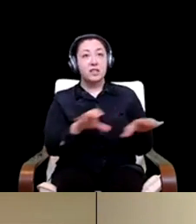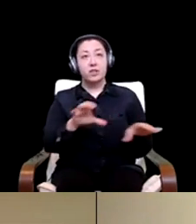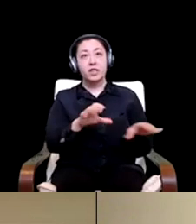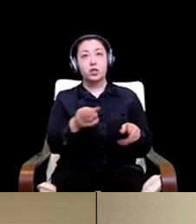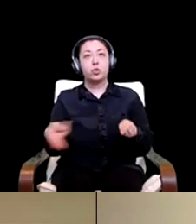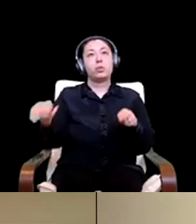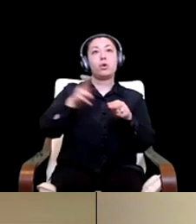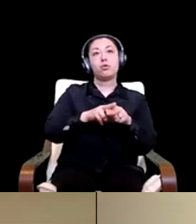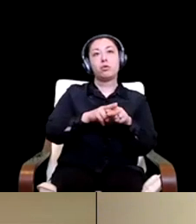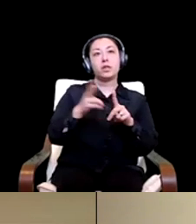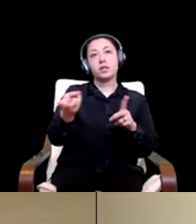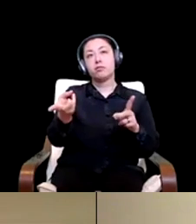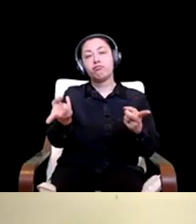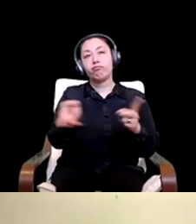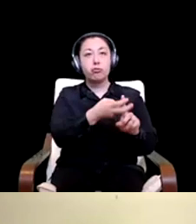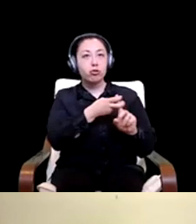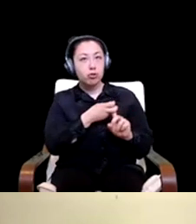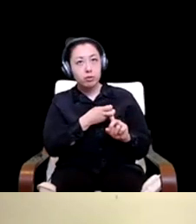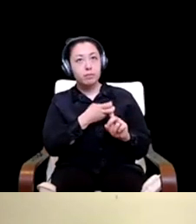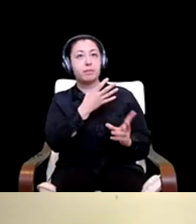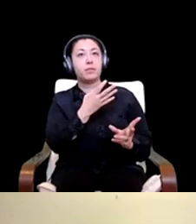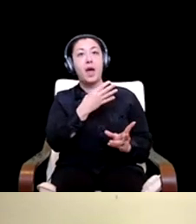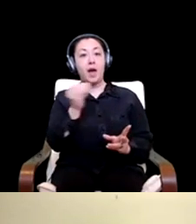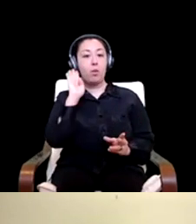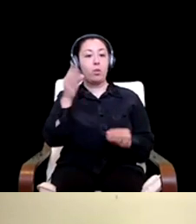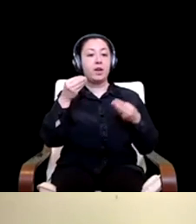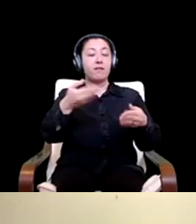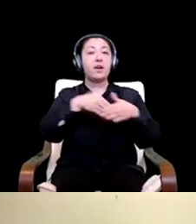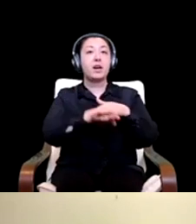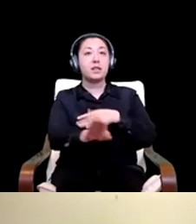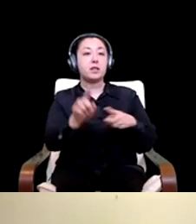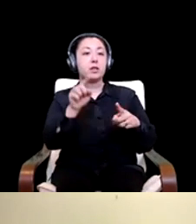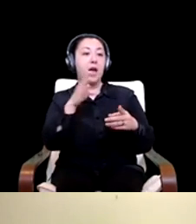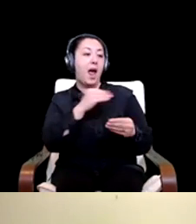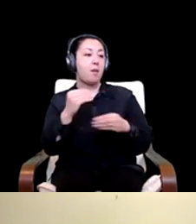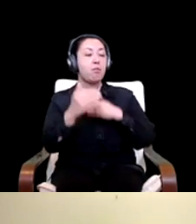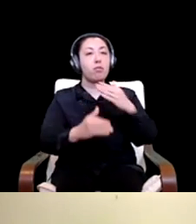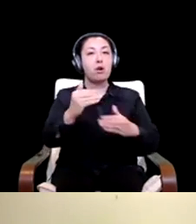And they also promote access to and progress in the general education curriculum and grade